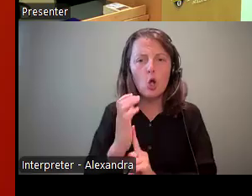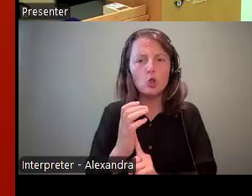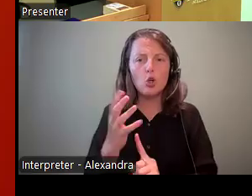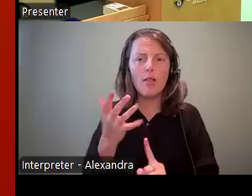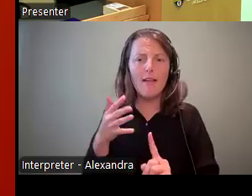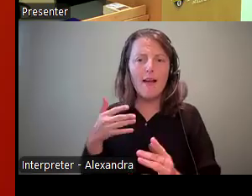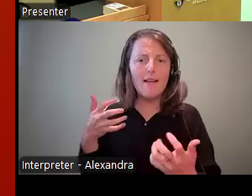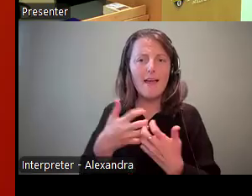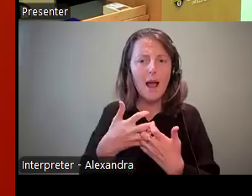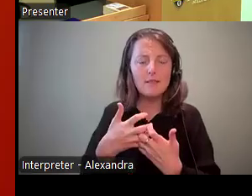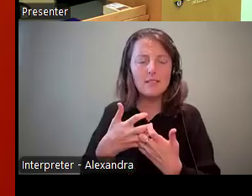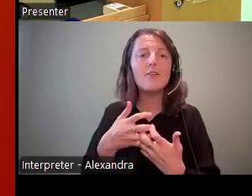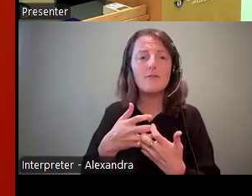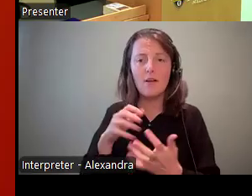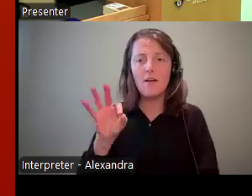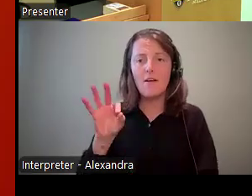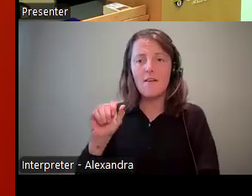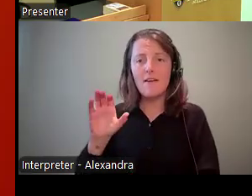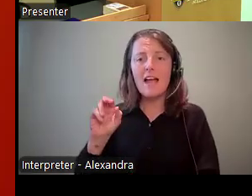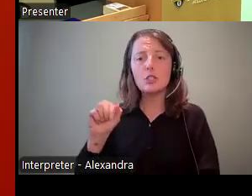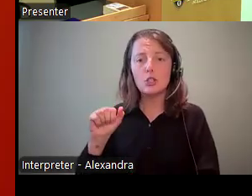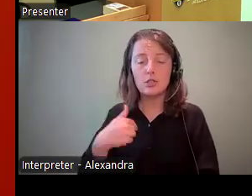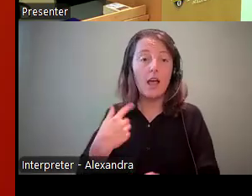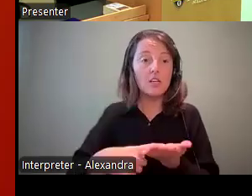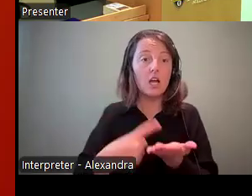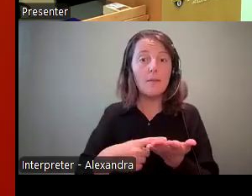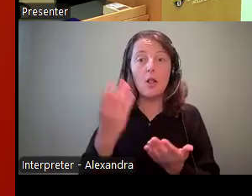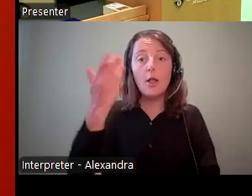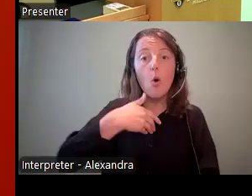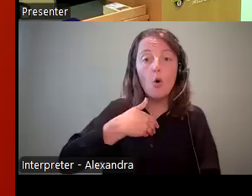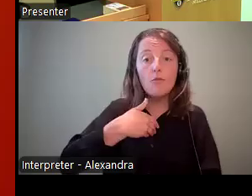factors. I talk about overlooked identity issues, overlooked historical factors,